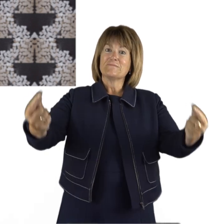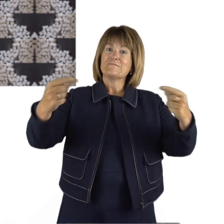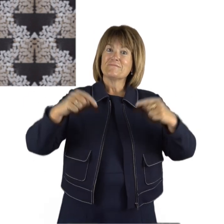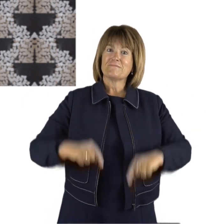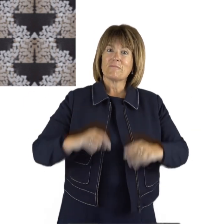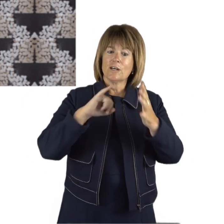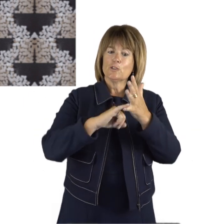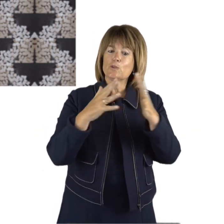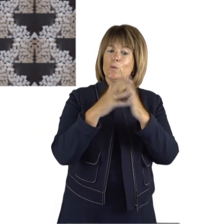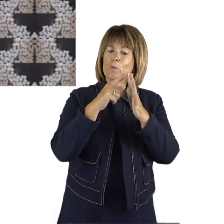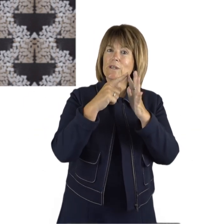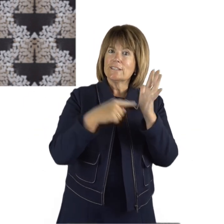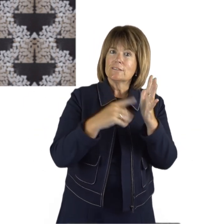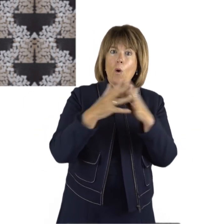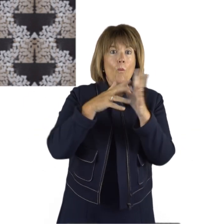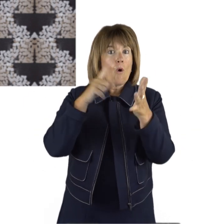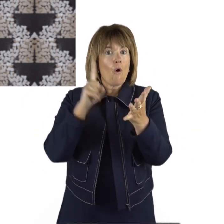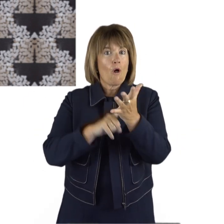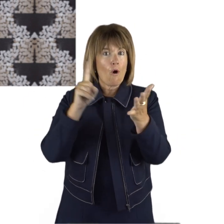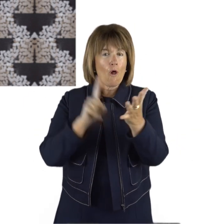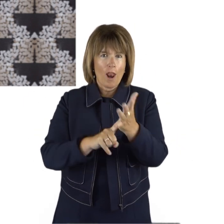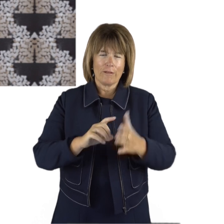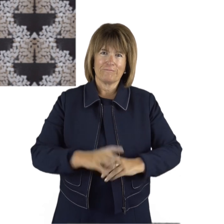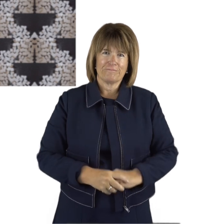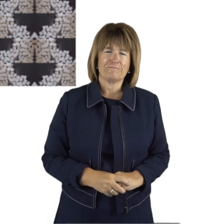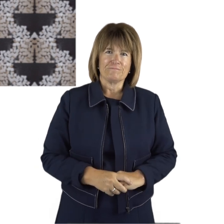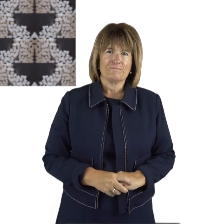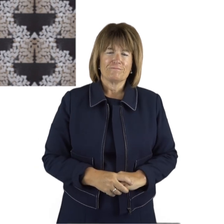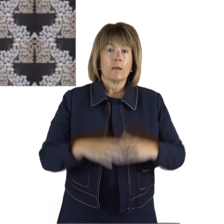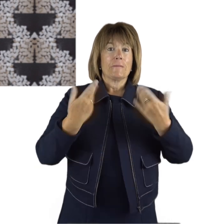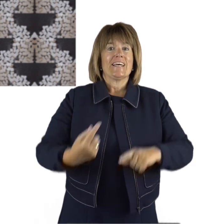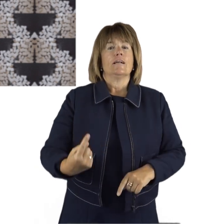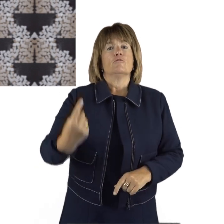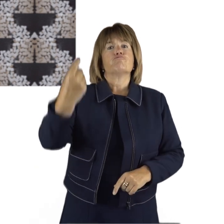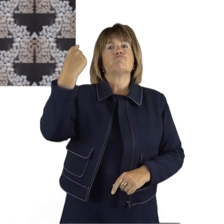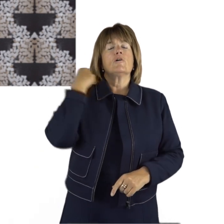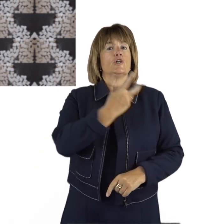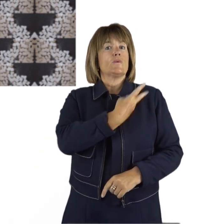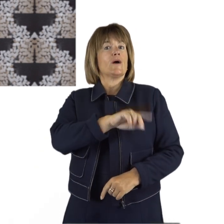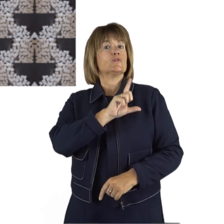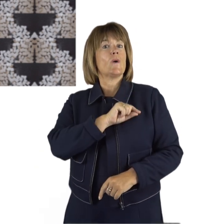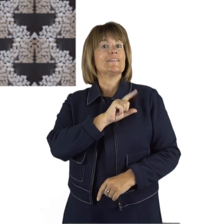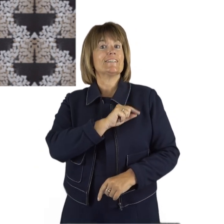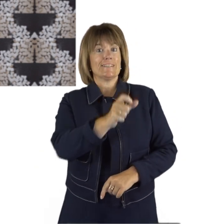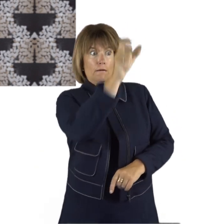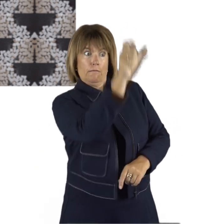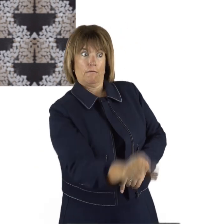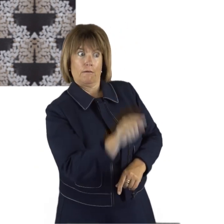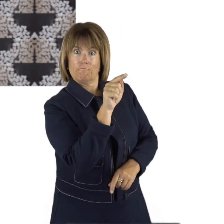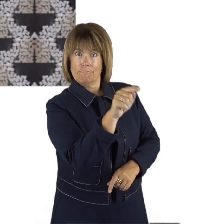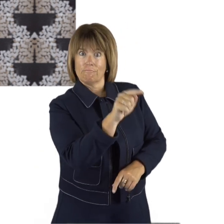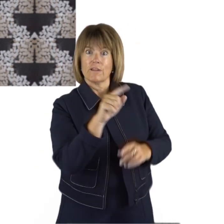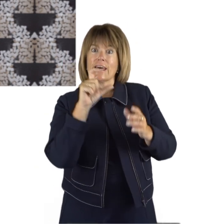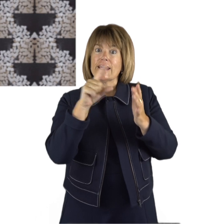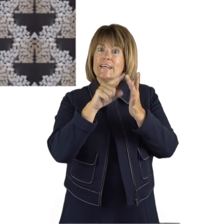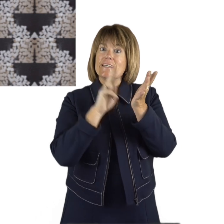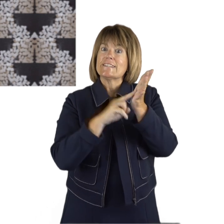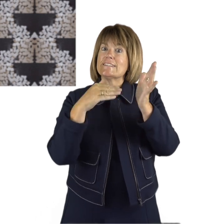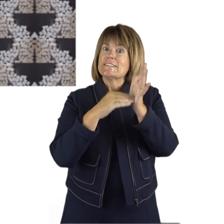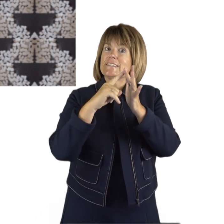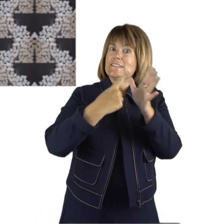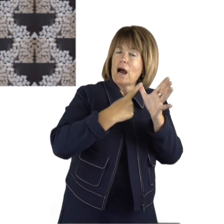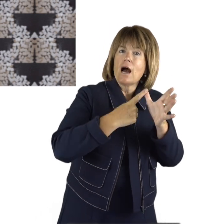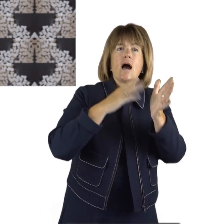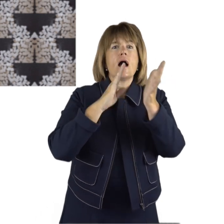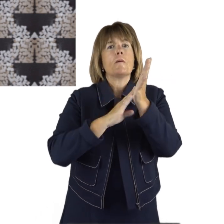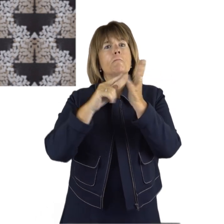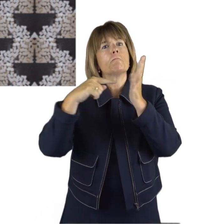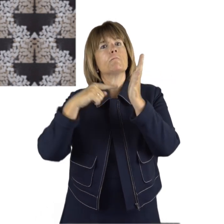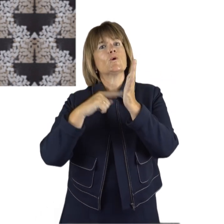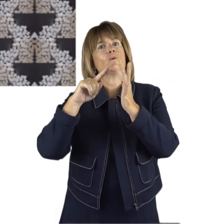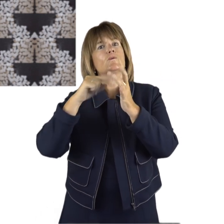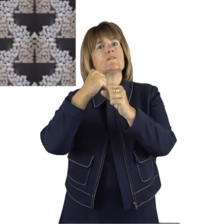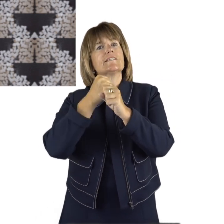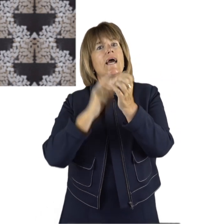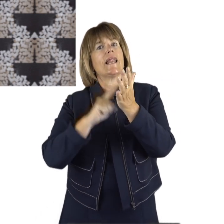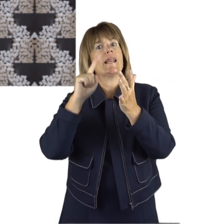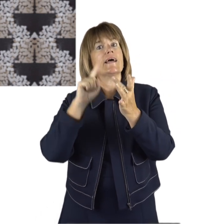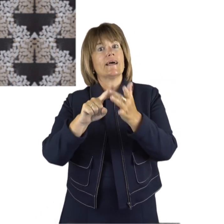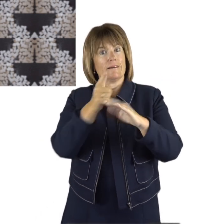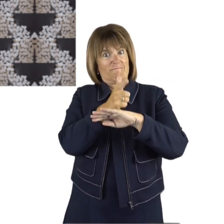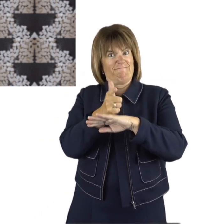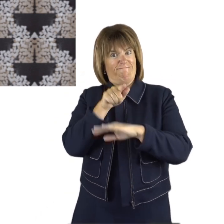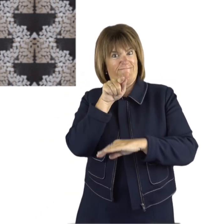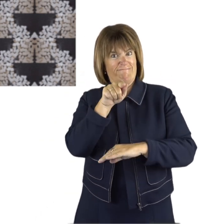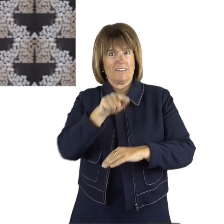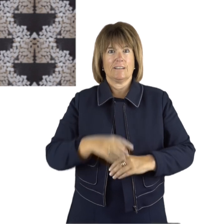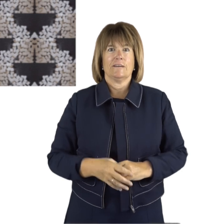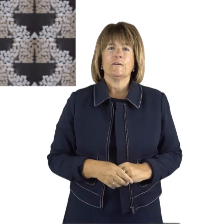Sweet Wall is a film installation by Cinzia Mutigli, made in 2020,